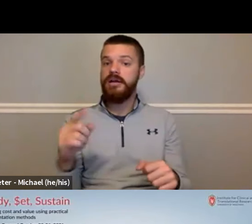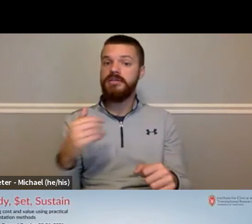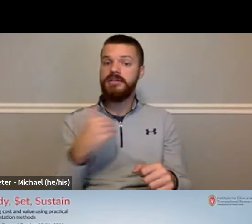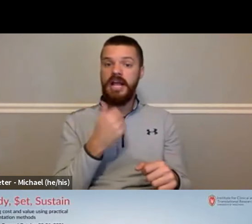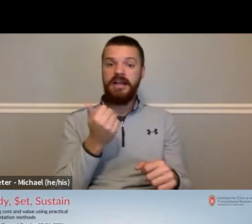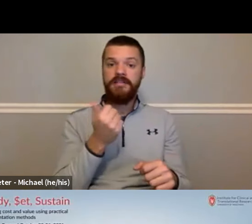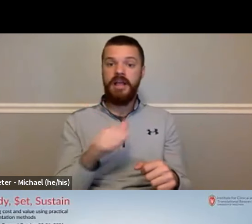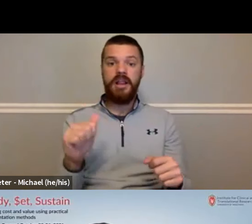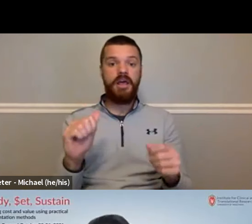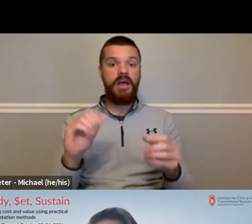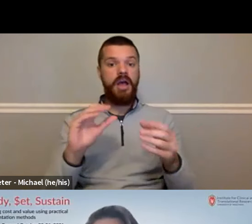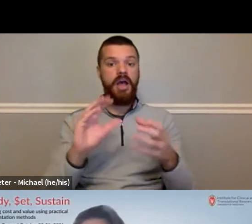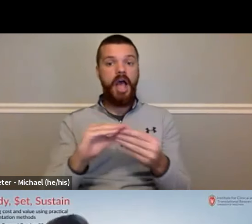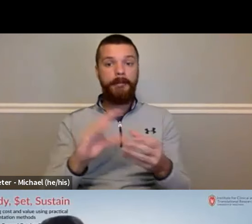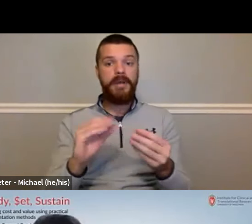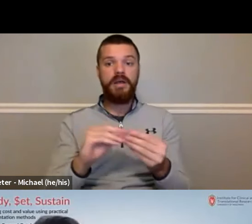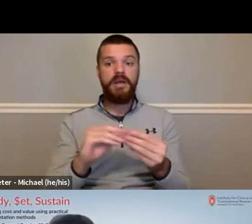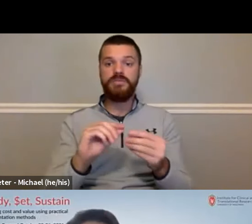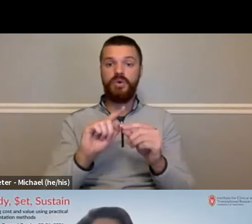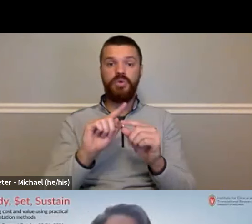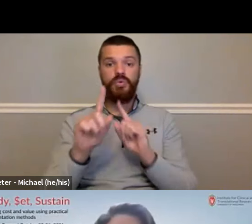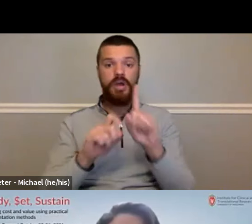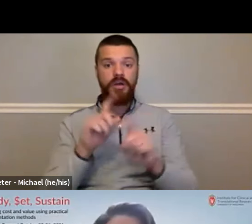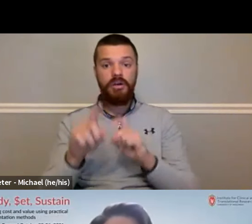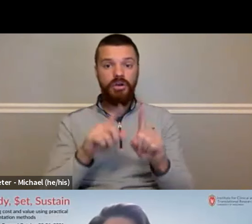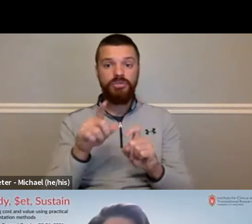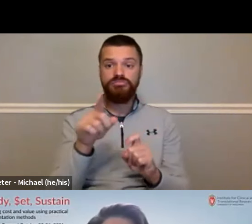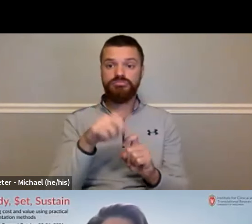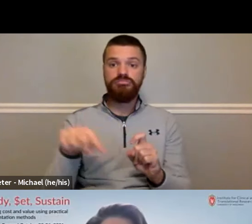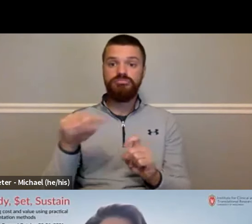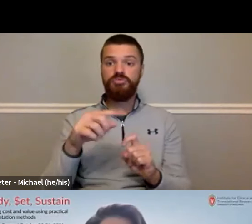Jane Mahoney: comments or questions that they would like to direct to.